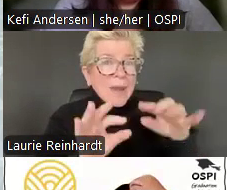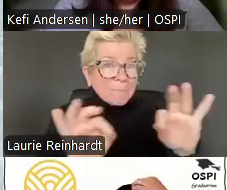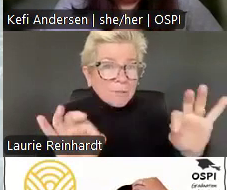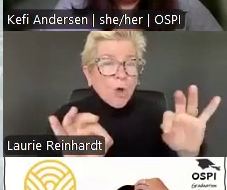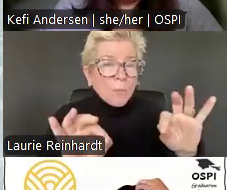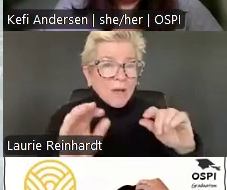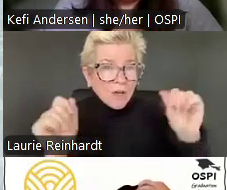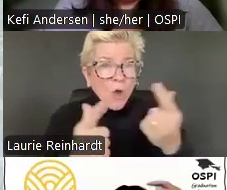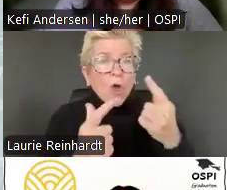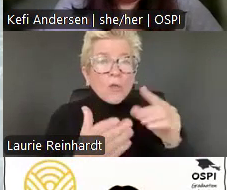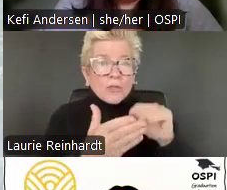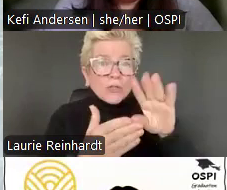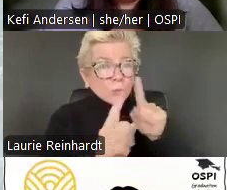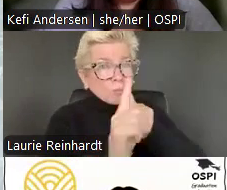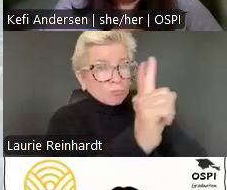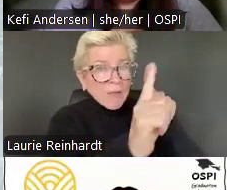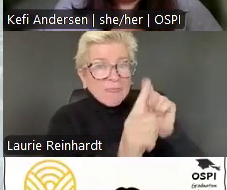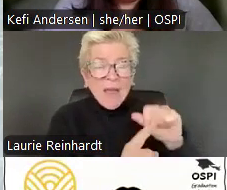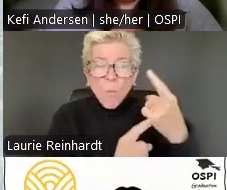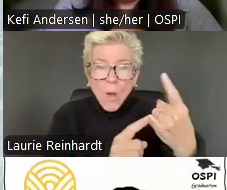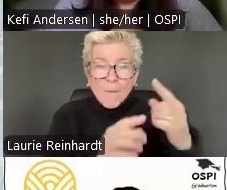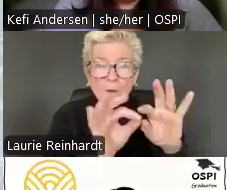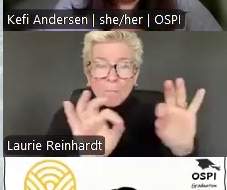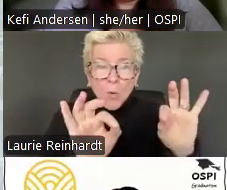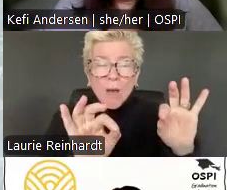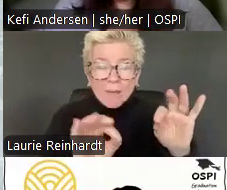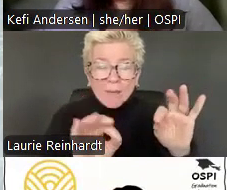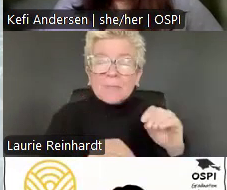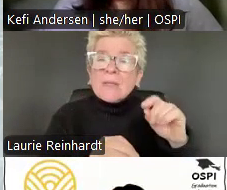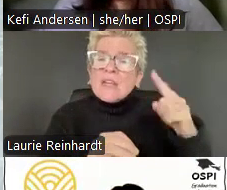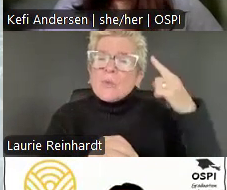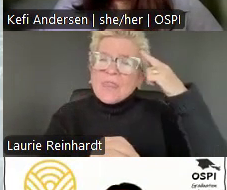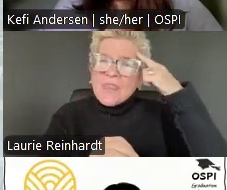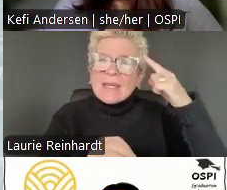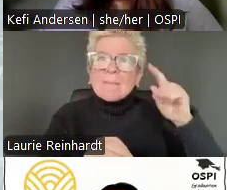and the thing about it is to think about it the same way that you think about